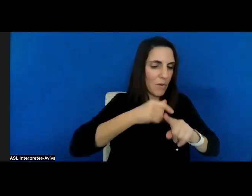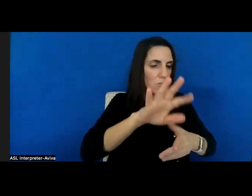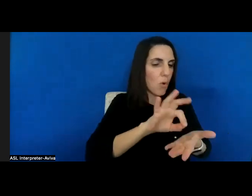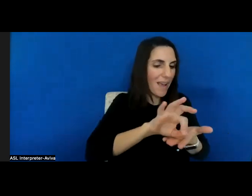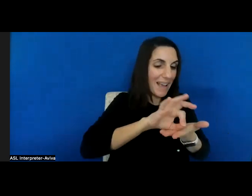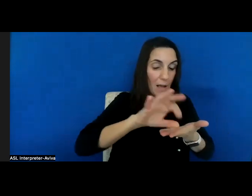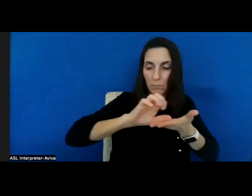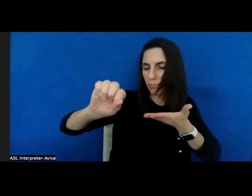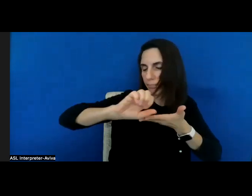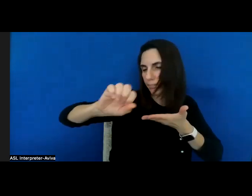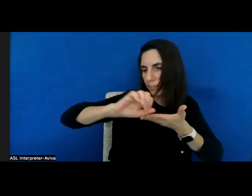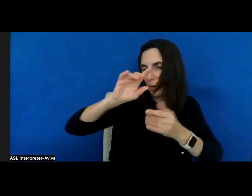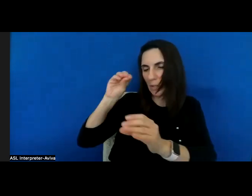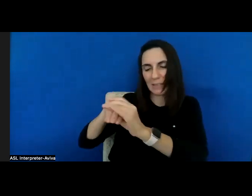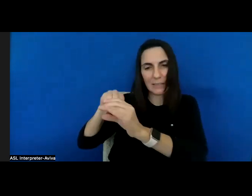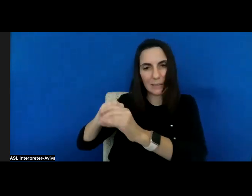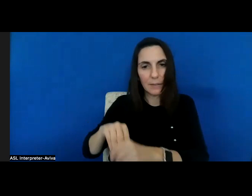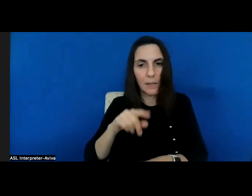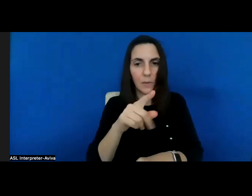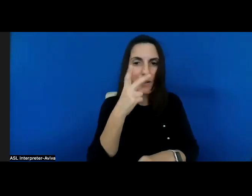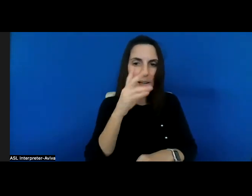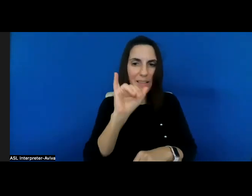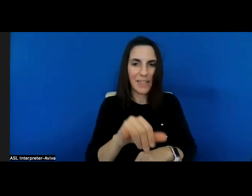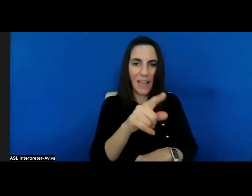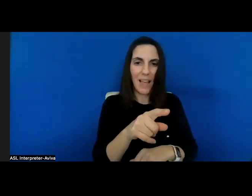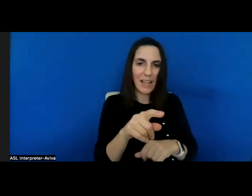actually edit under that tab current systematic contributions.